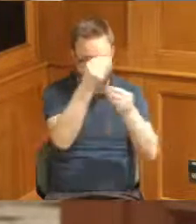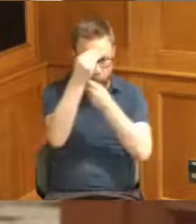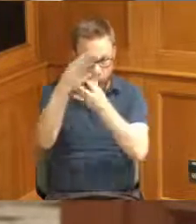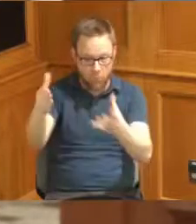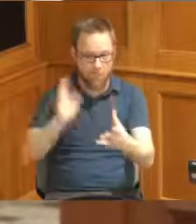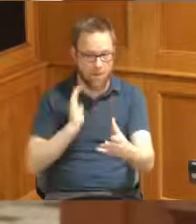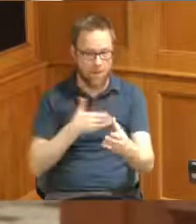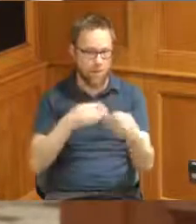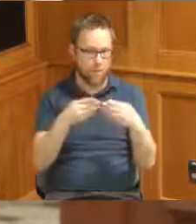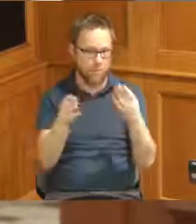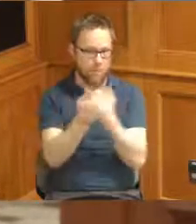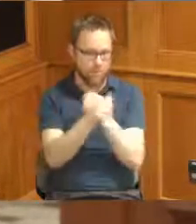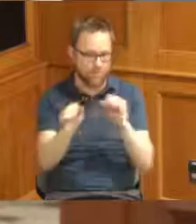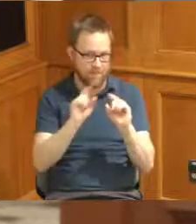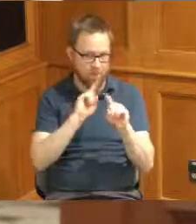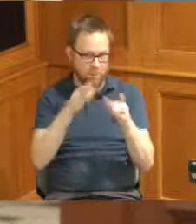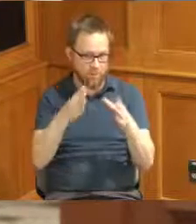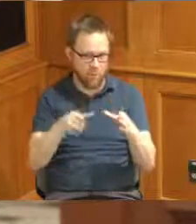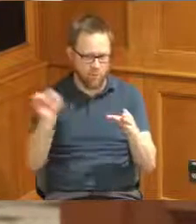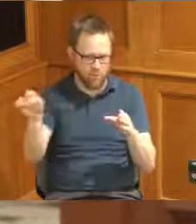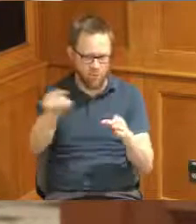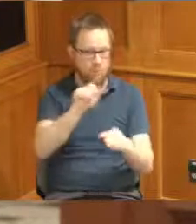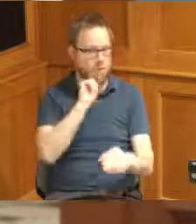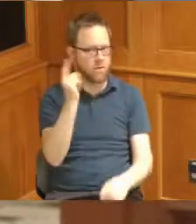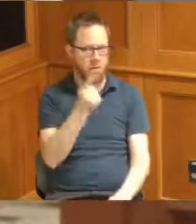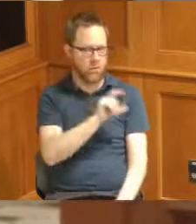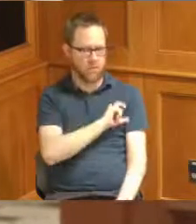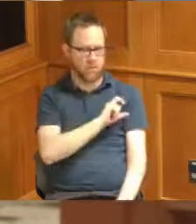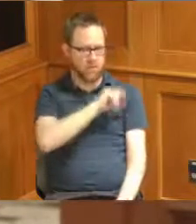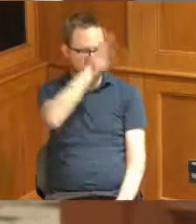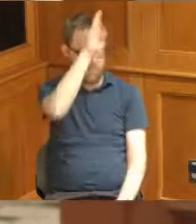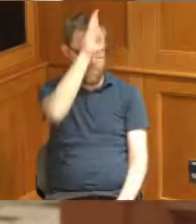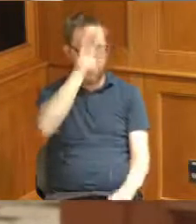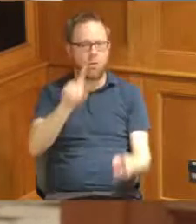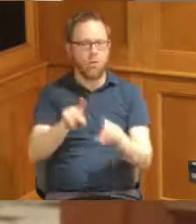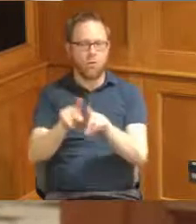responders around the area not just police and fire but also our regional PSAP Partners there